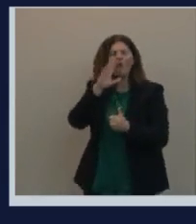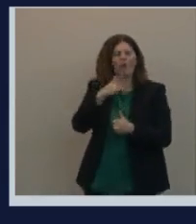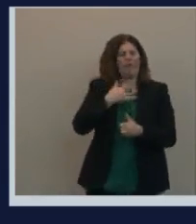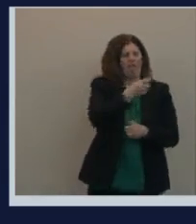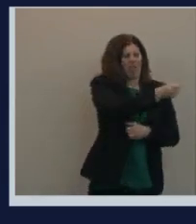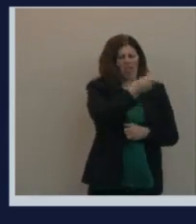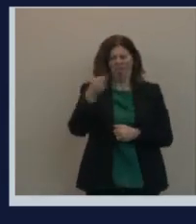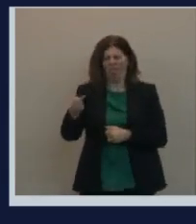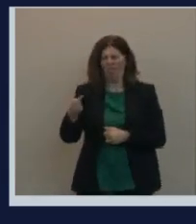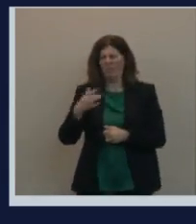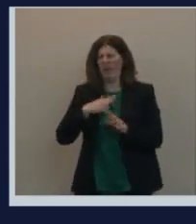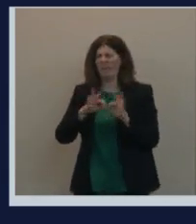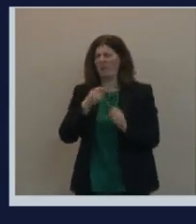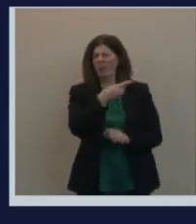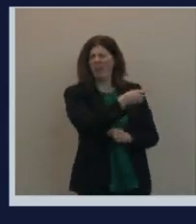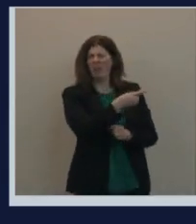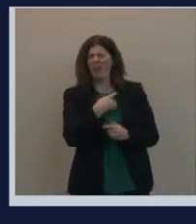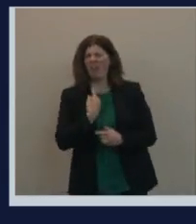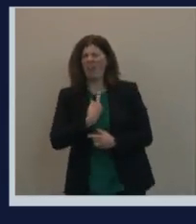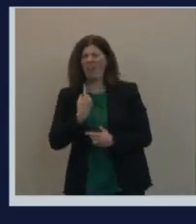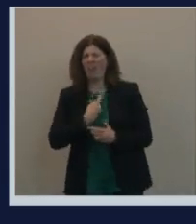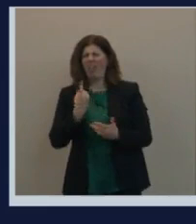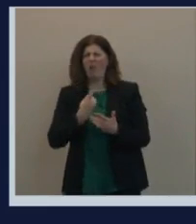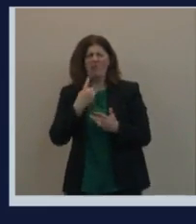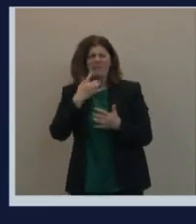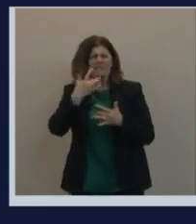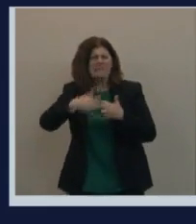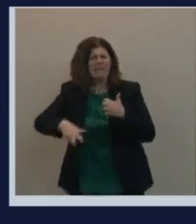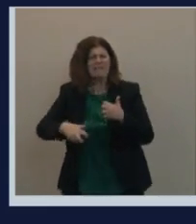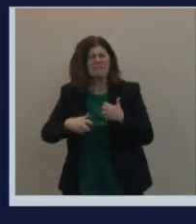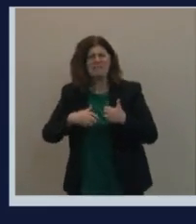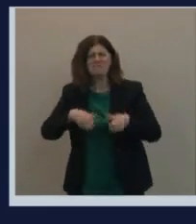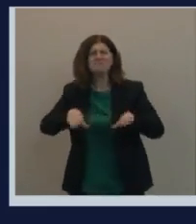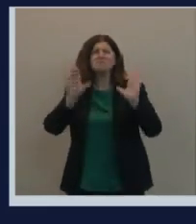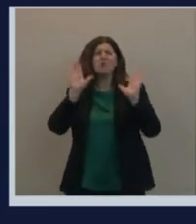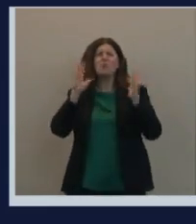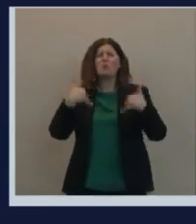IN FACT, OUR BEHAVIORAL HEALTH SERVICES DIVISION DO ROUTINE CHECK INS.